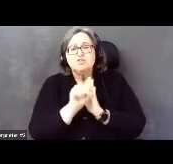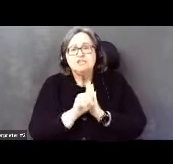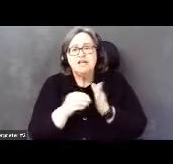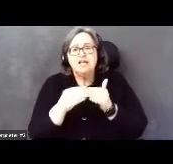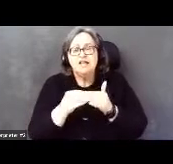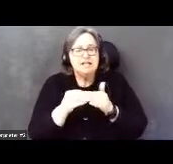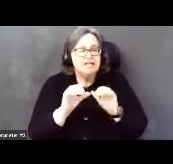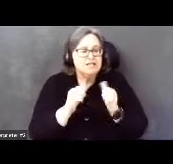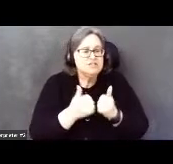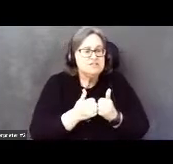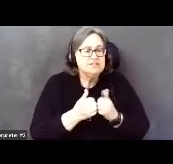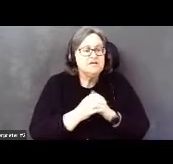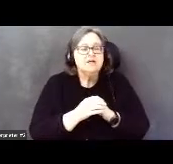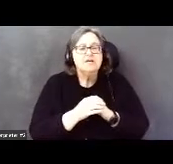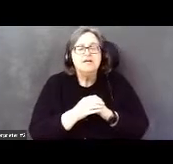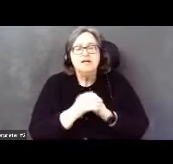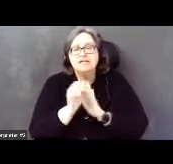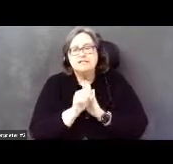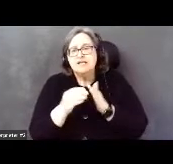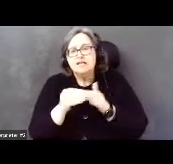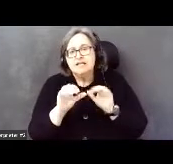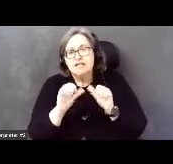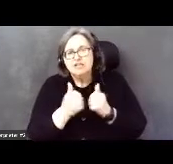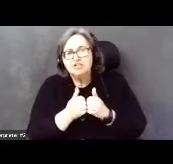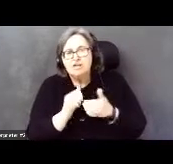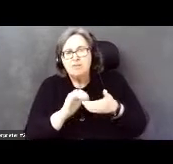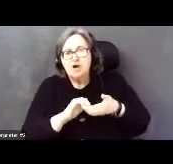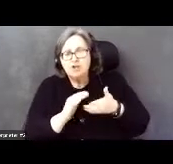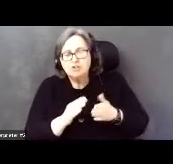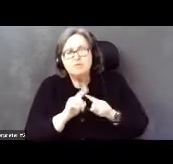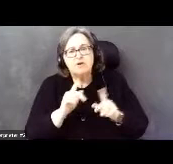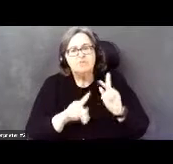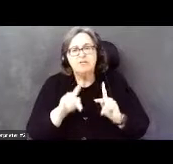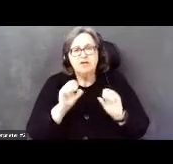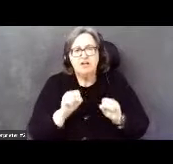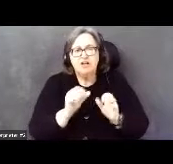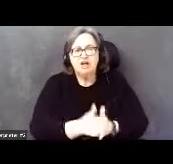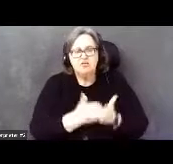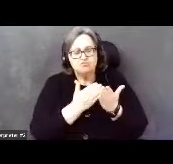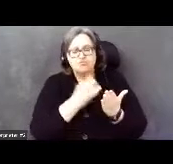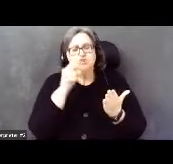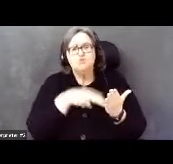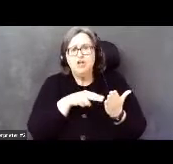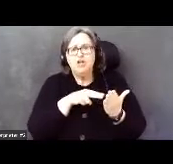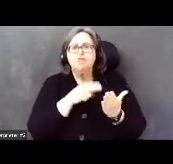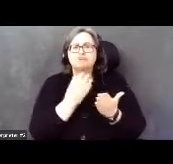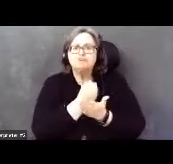and state lead agency partners. A lot of people can pick up the guide and use it and learn from it. That's the primary target